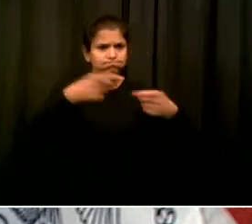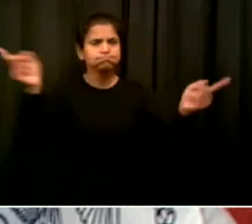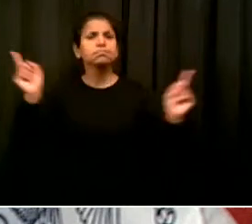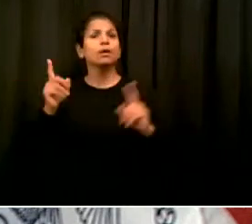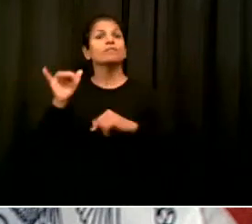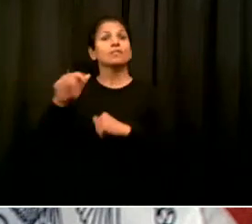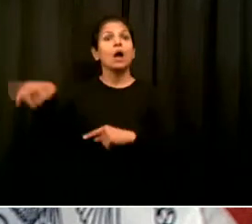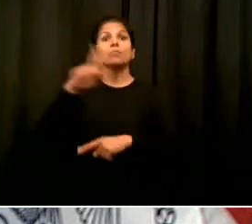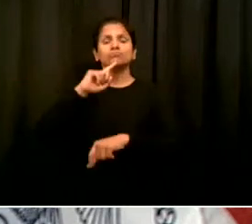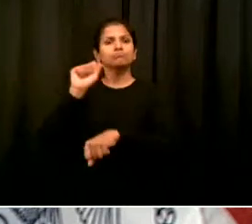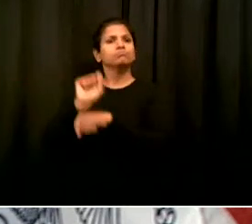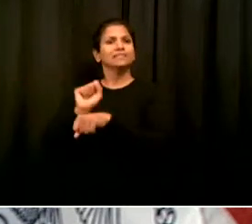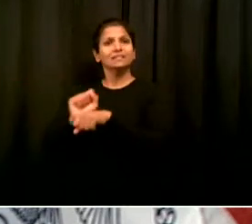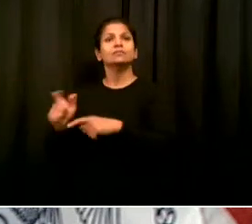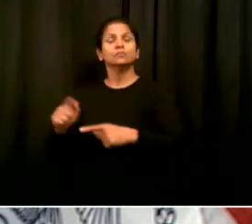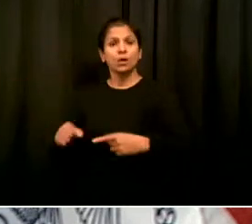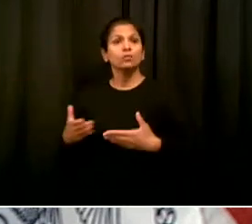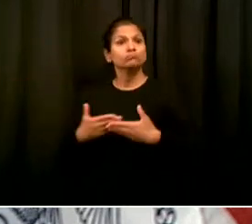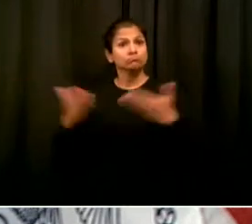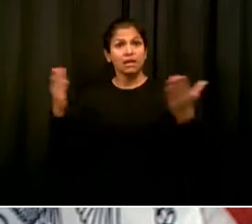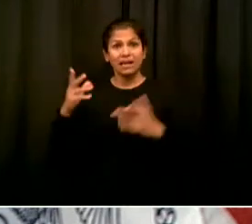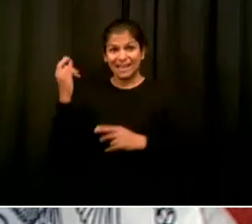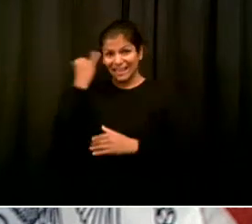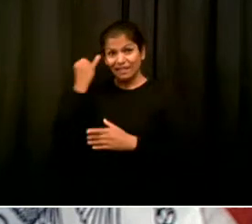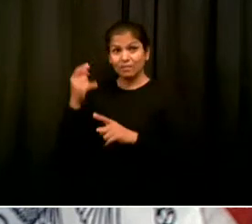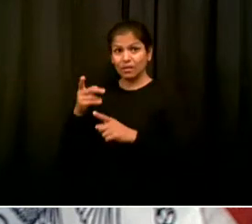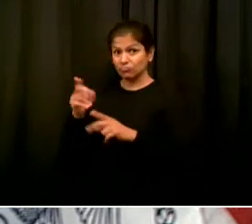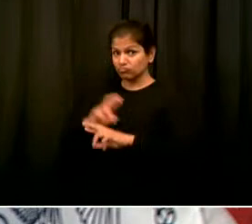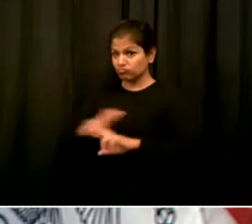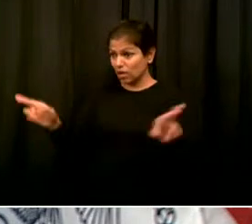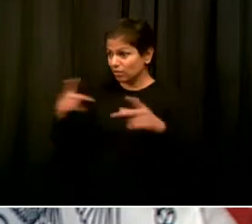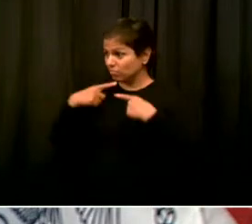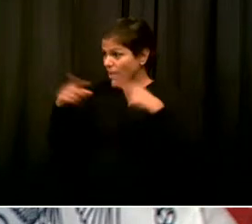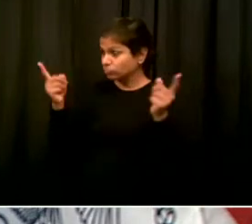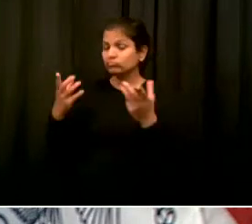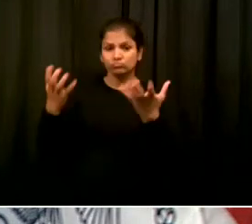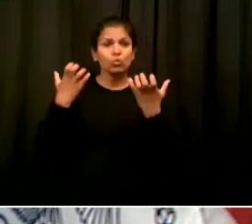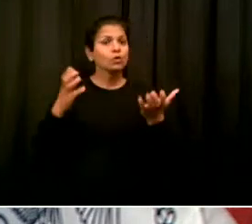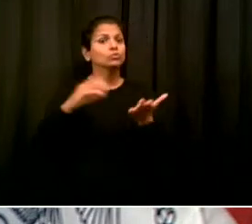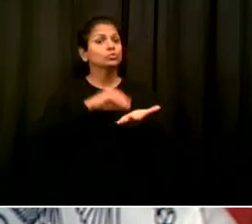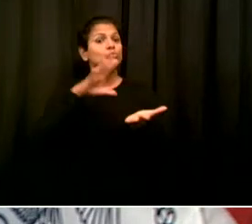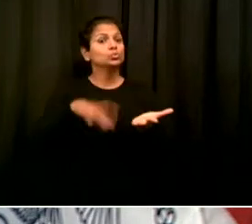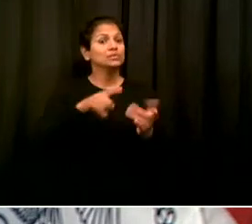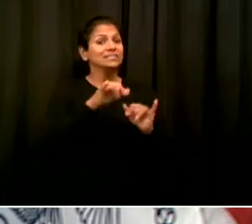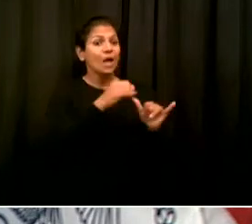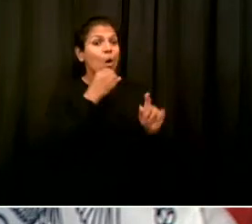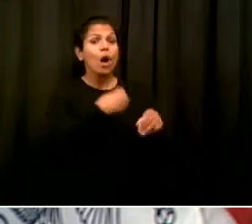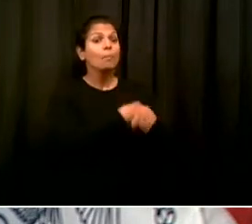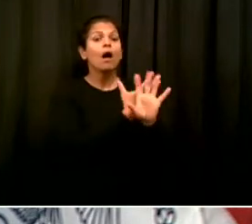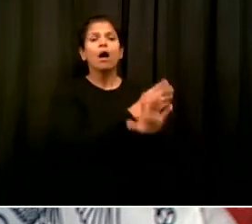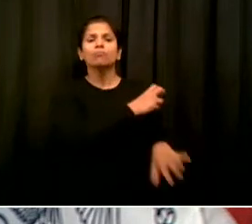BUT THERE HAS BEEN PUSHBACK BY PARARENTS S OAT U LIMITING THE TIME THEY HAVE TO OPT IN AND TEACHERS SAYING, IF PARENTS DO